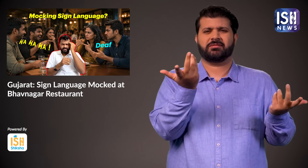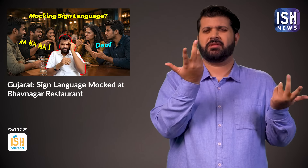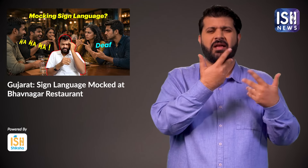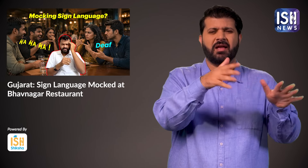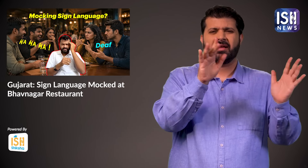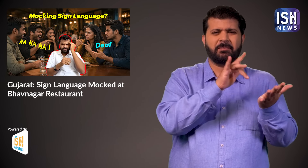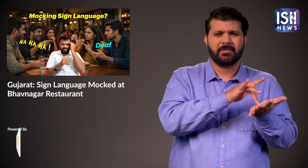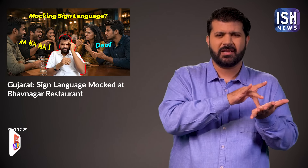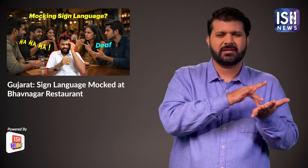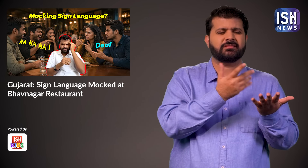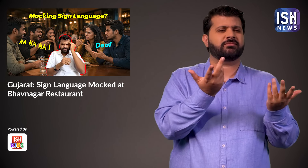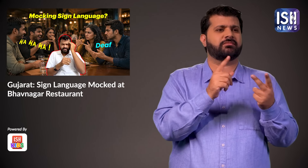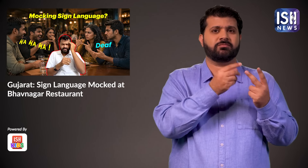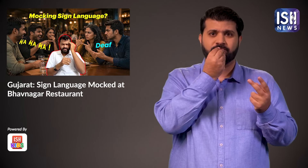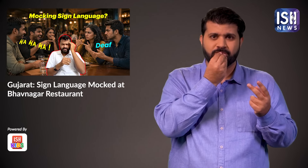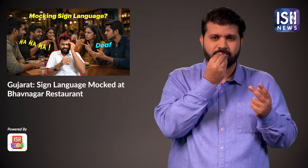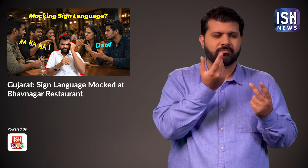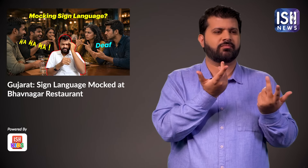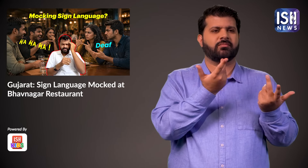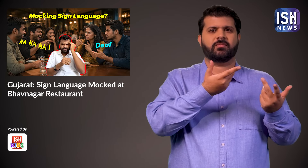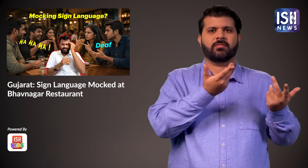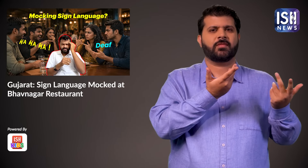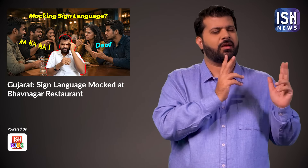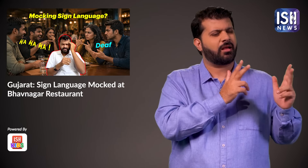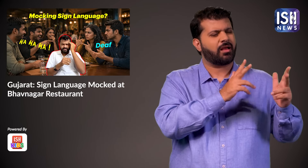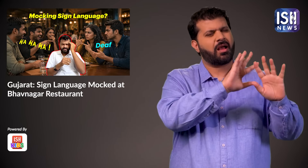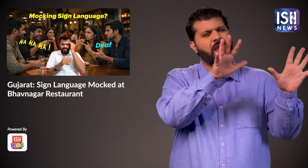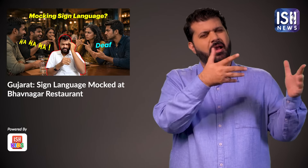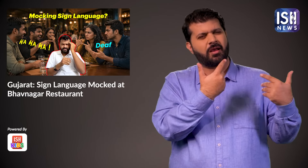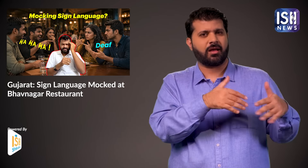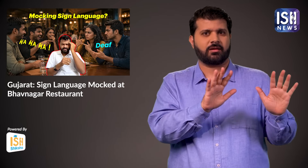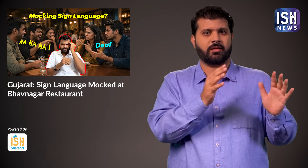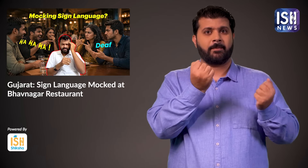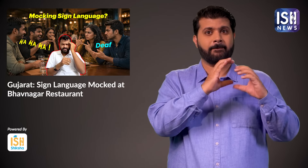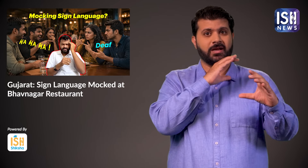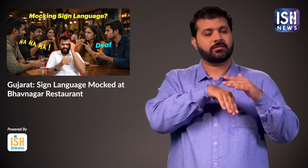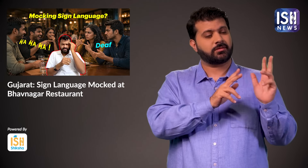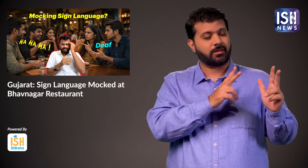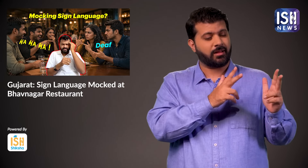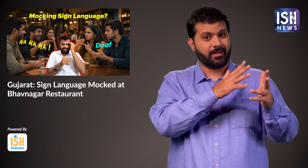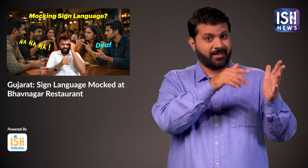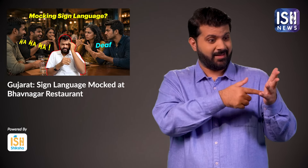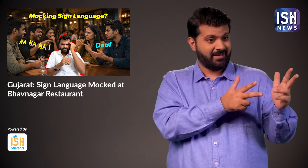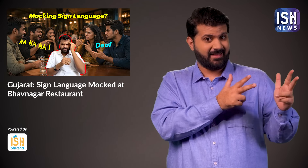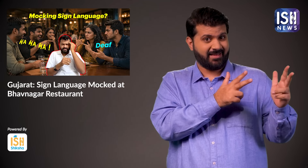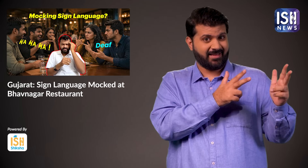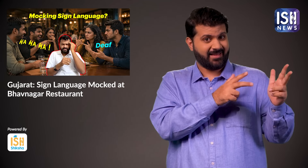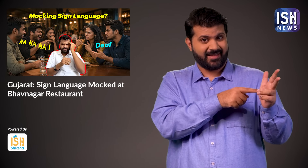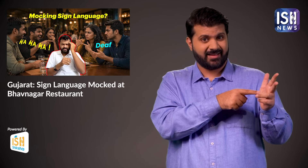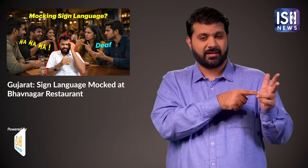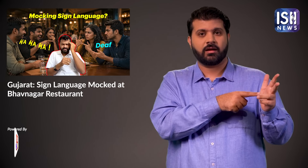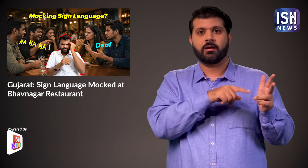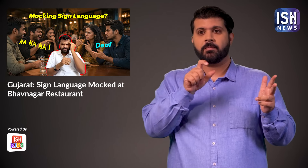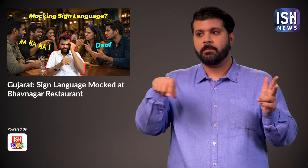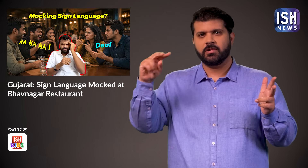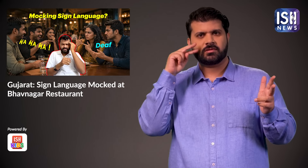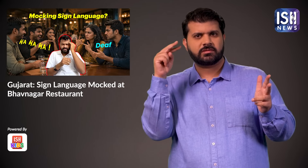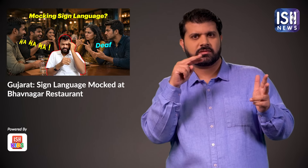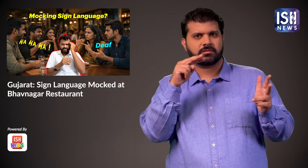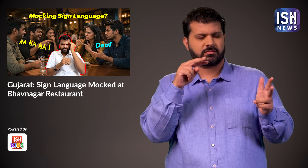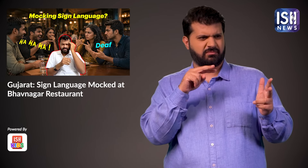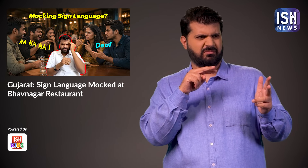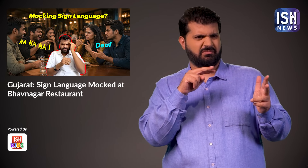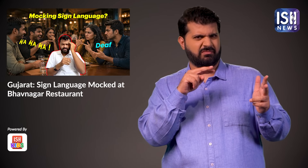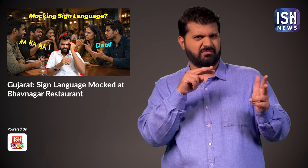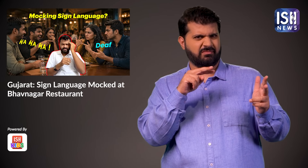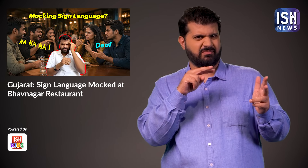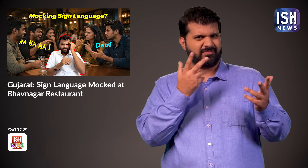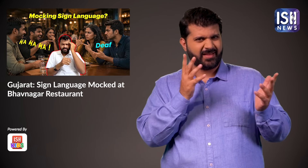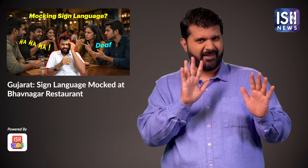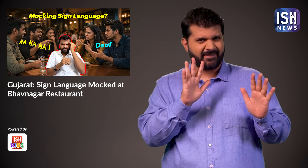in restaurants, buses, or any place. Signing openly is visible to others, and some may find it unusual.